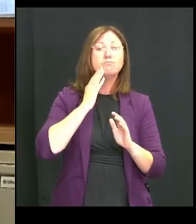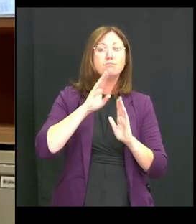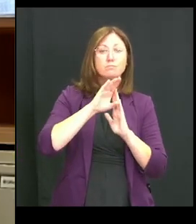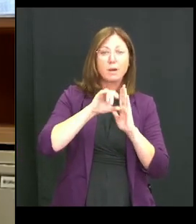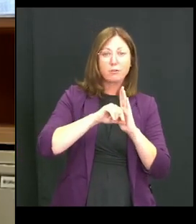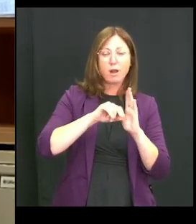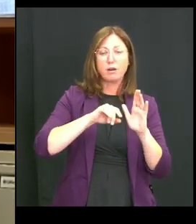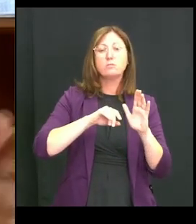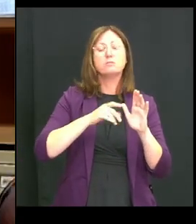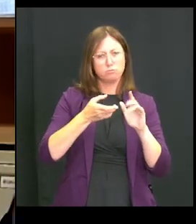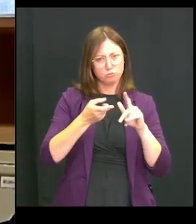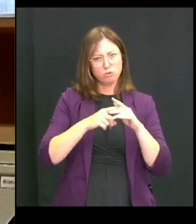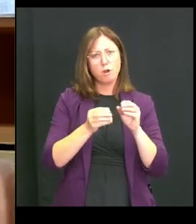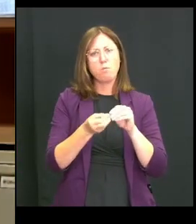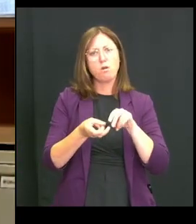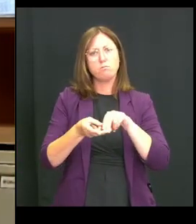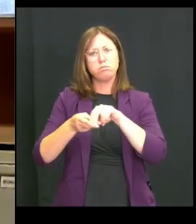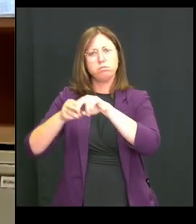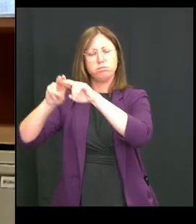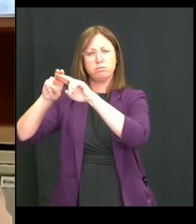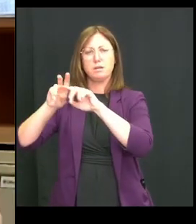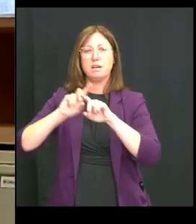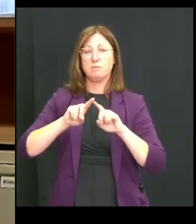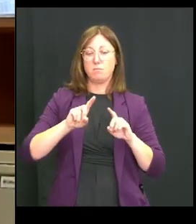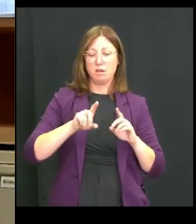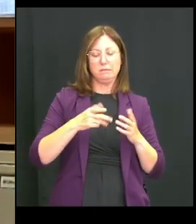But starting at the beginning of this series, it is quite small.